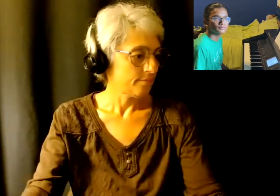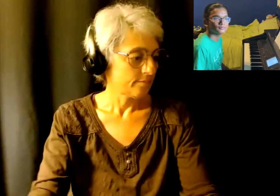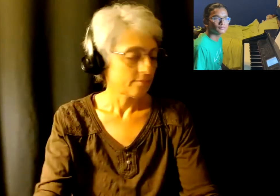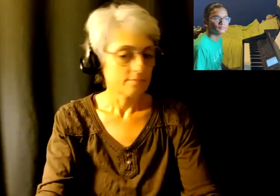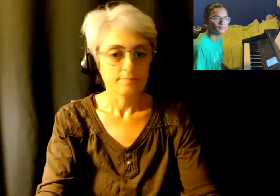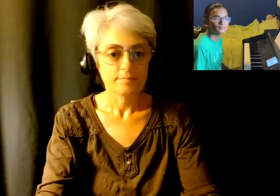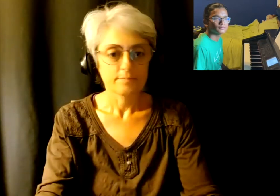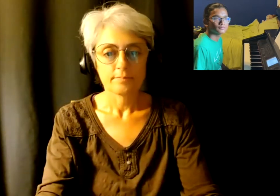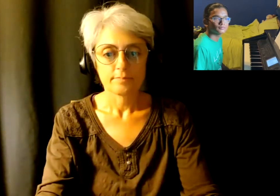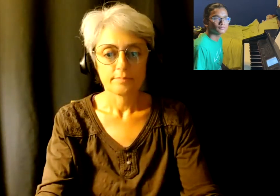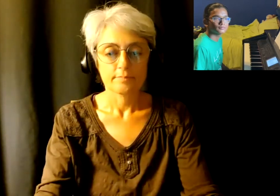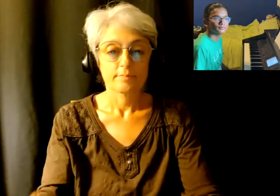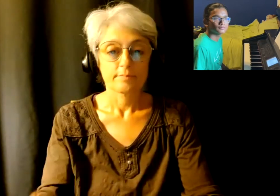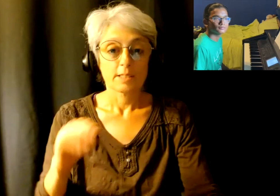Michelle: This is Michelle thank you.